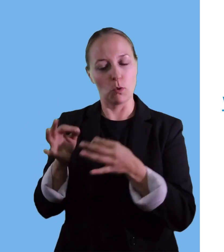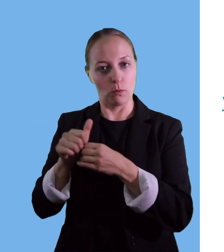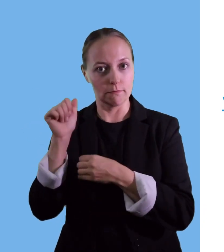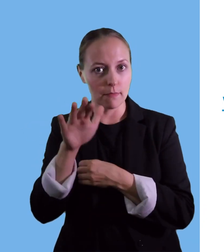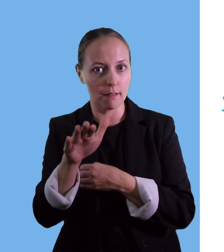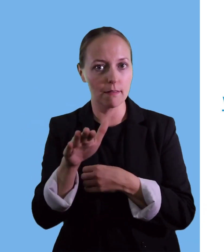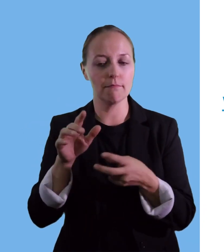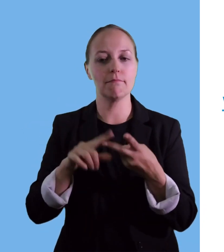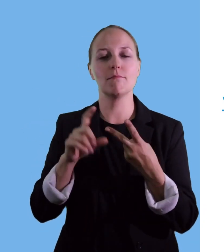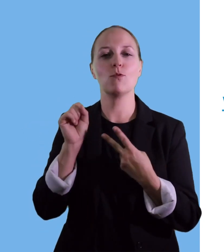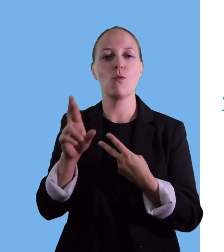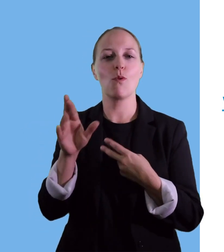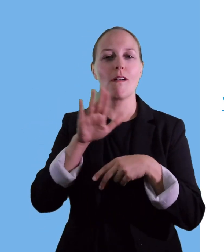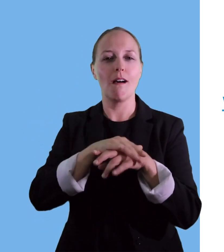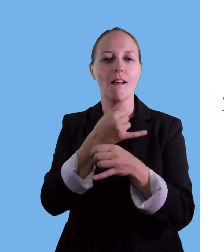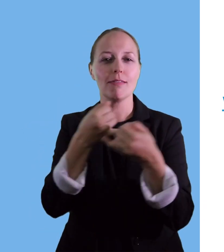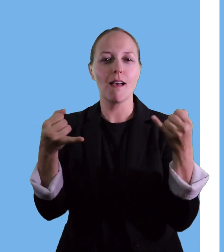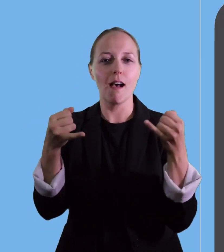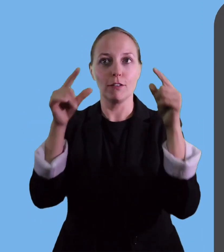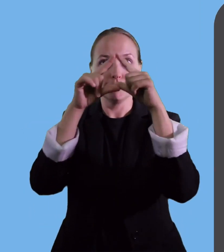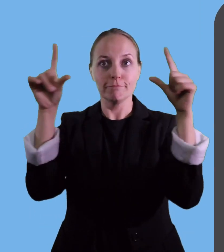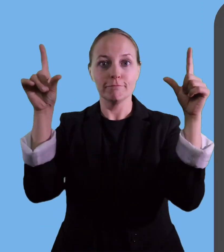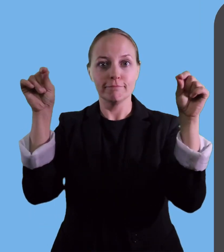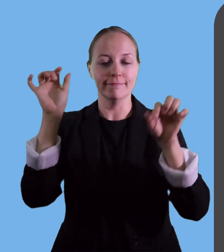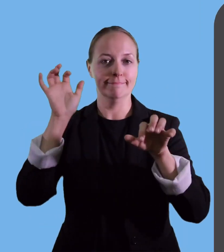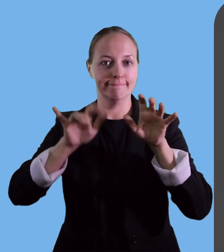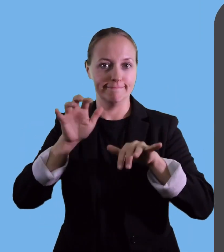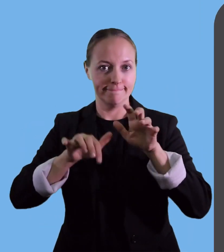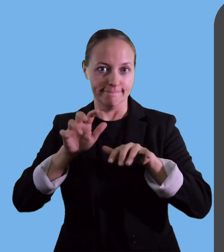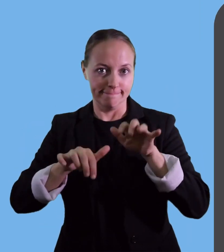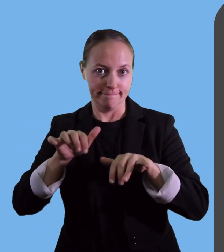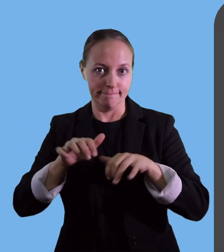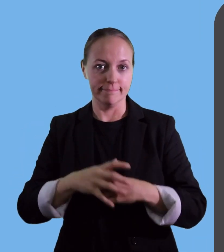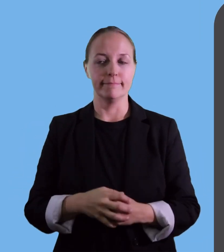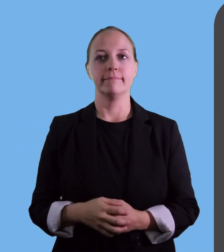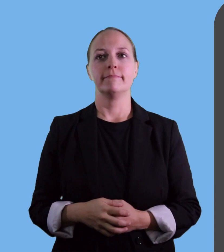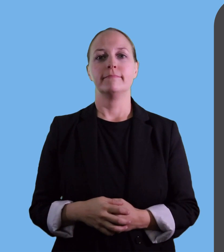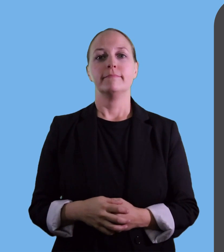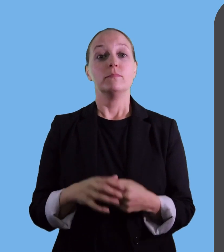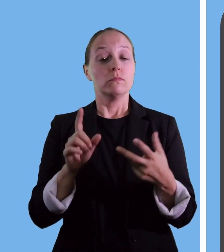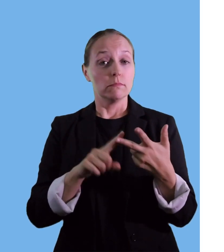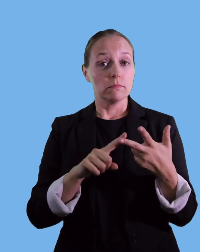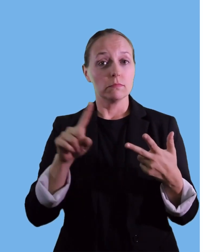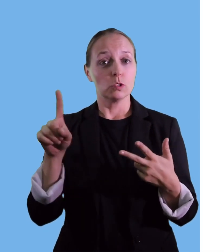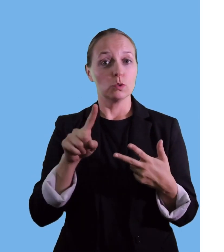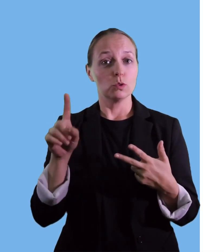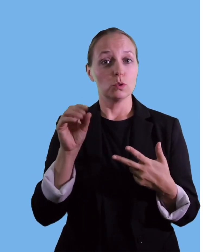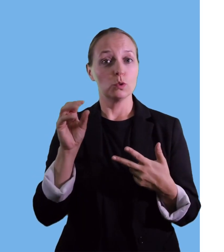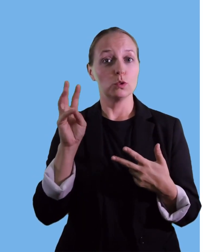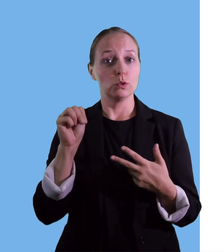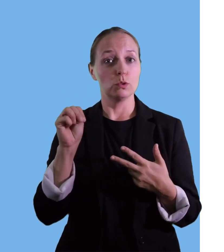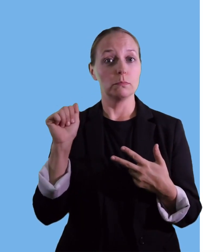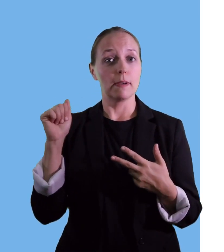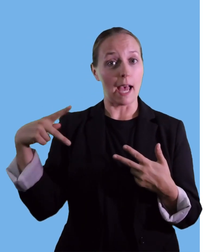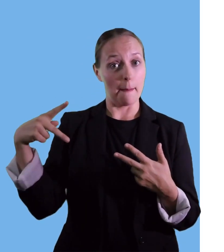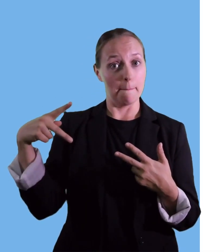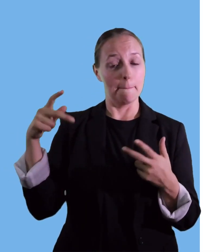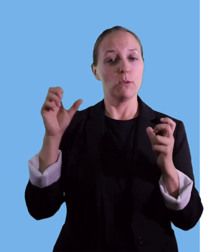that you received from the court or by entering it into a web browser. You can also open the Zoom application